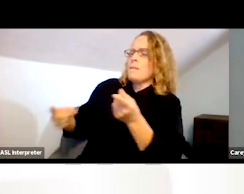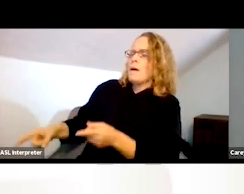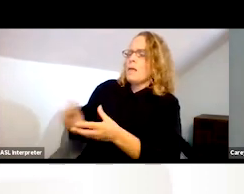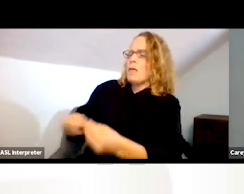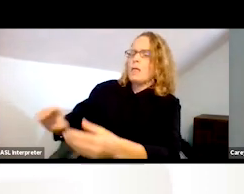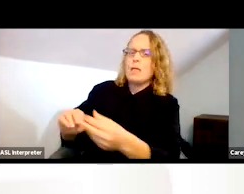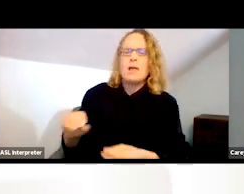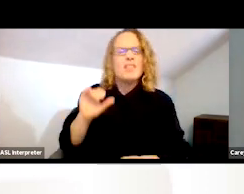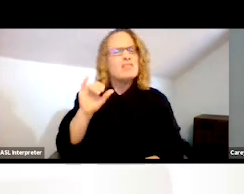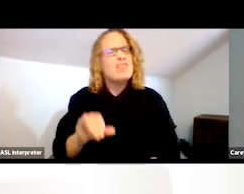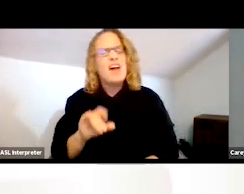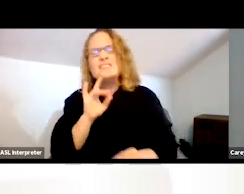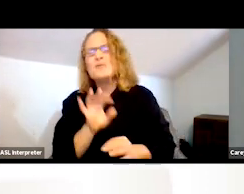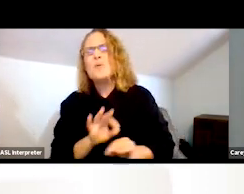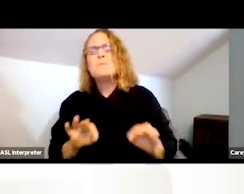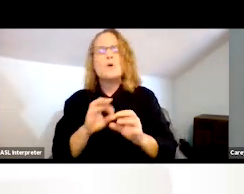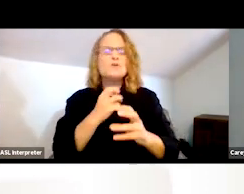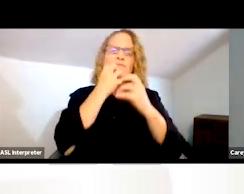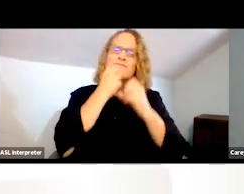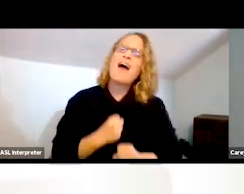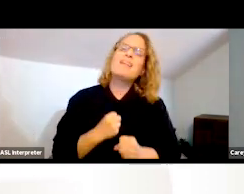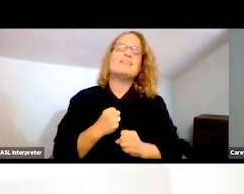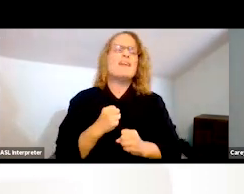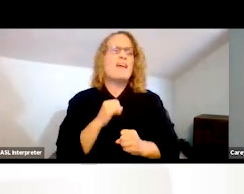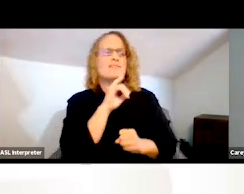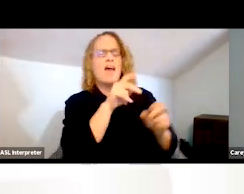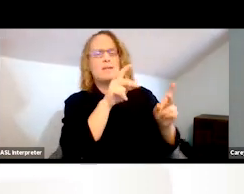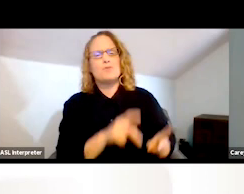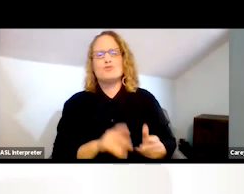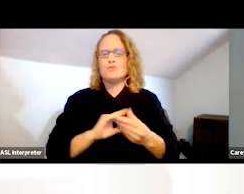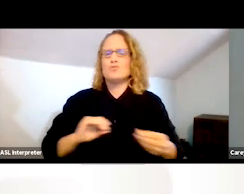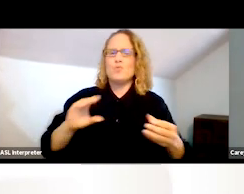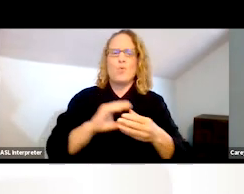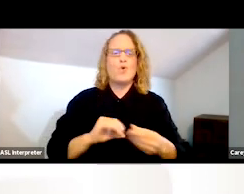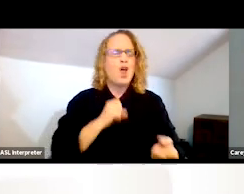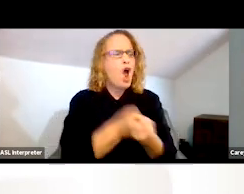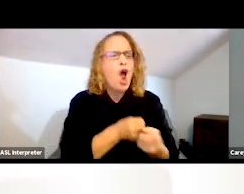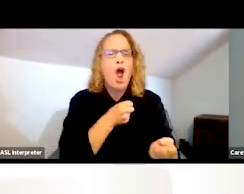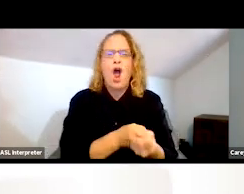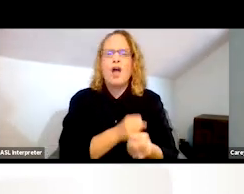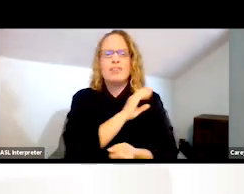this may just be the first opportunity that this individual's ever had to tell their story,